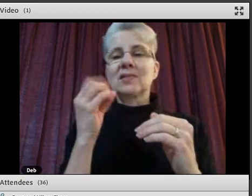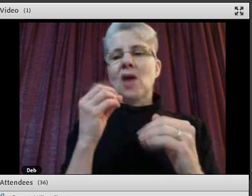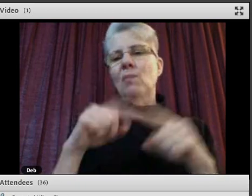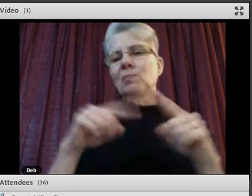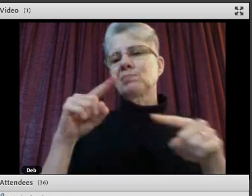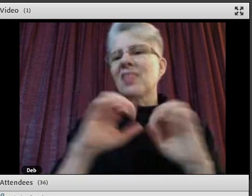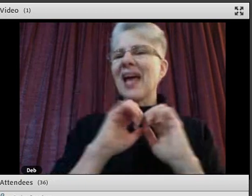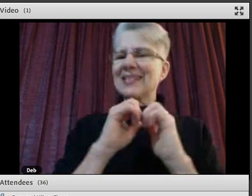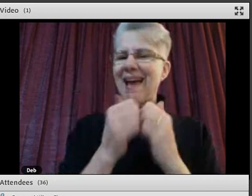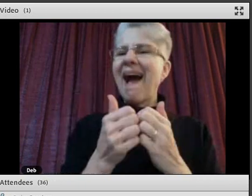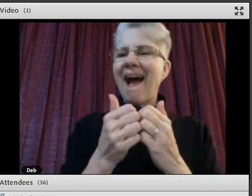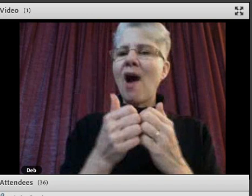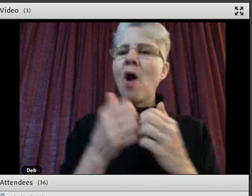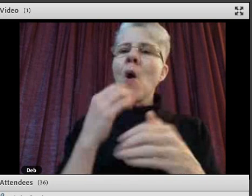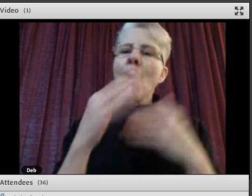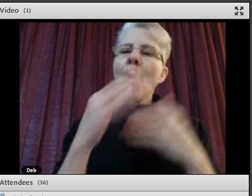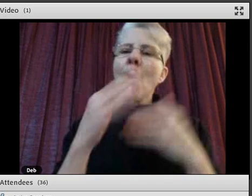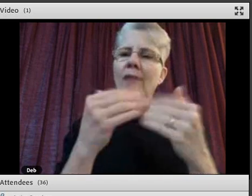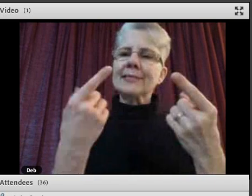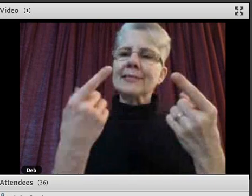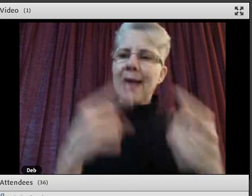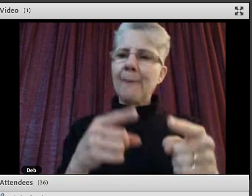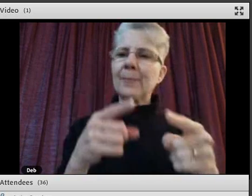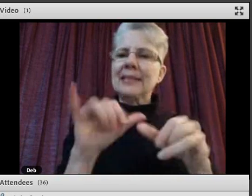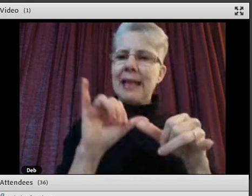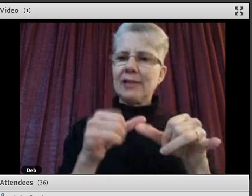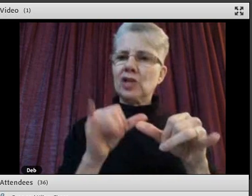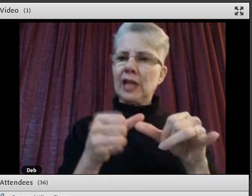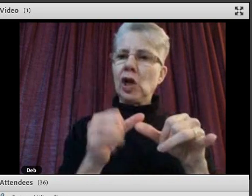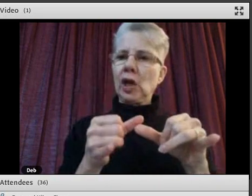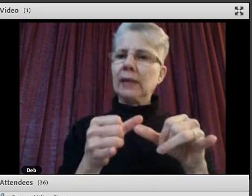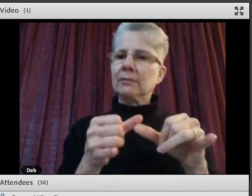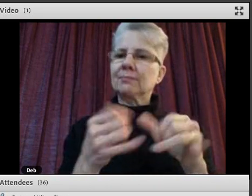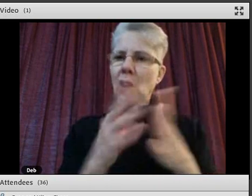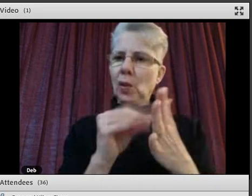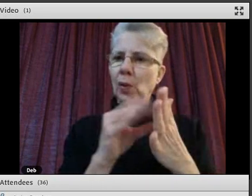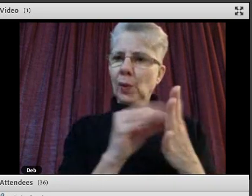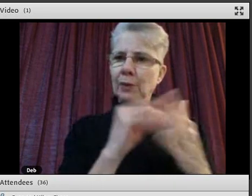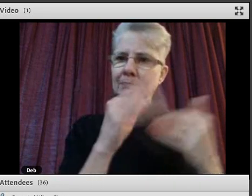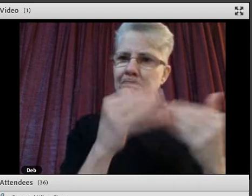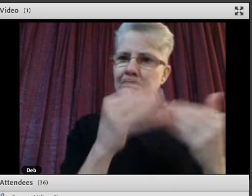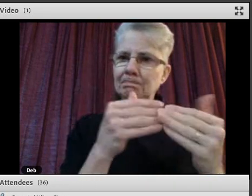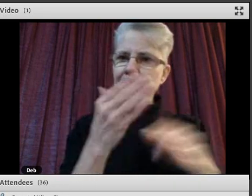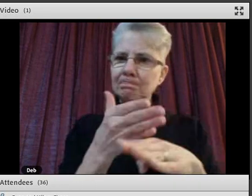So that's kind of how progress is made in Engineering.